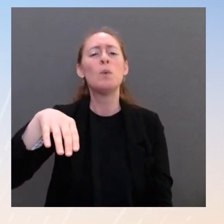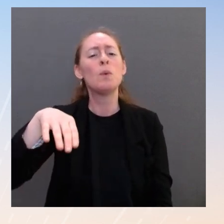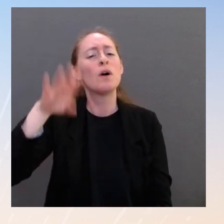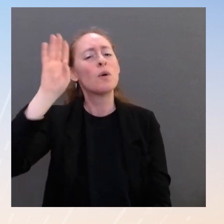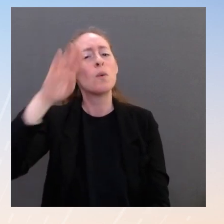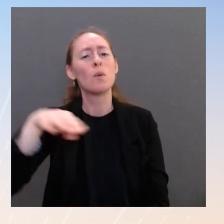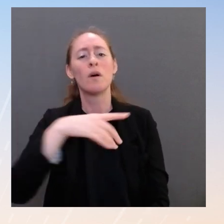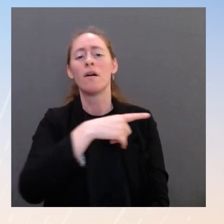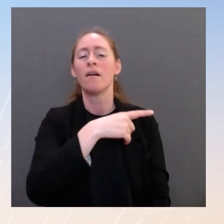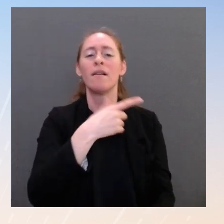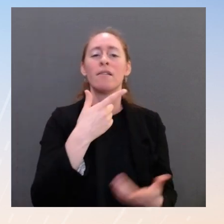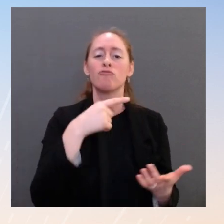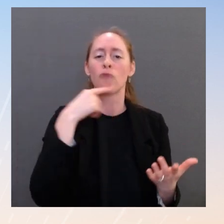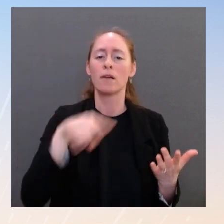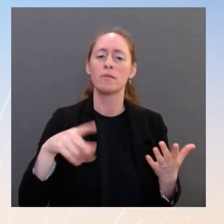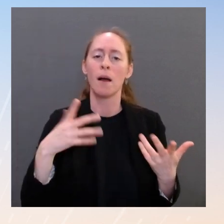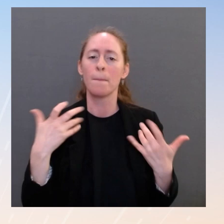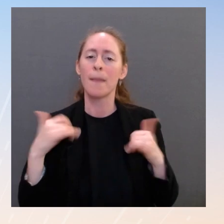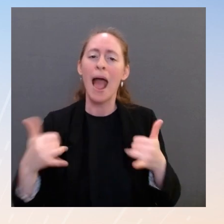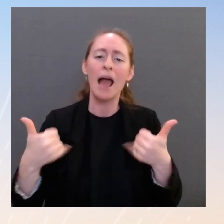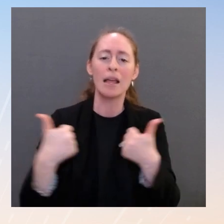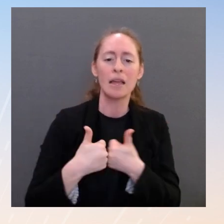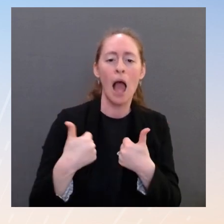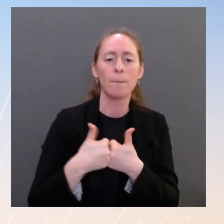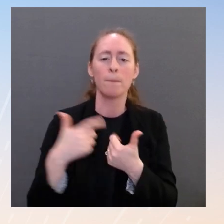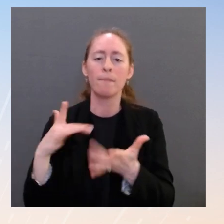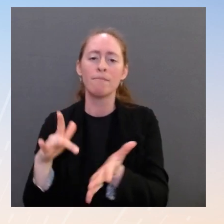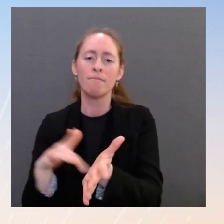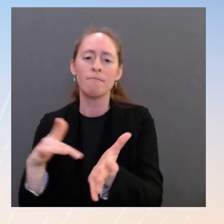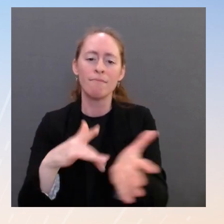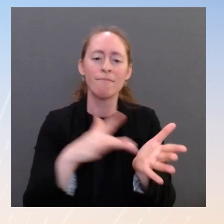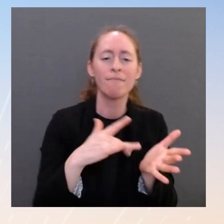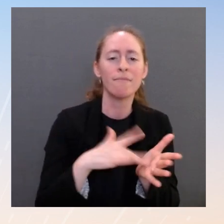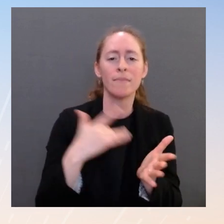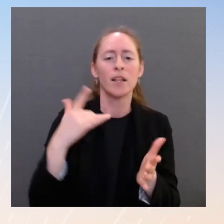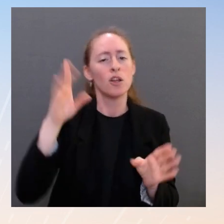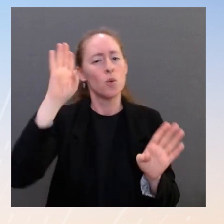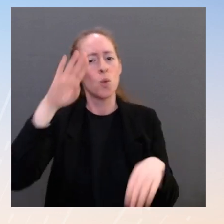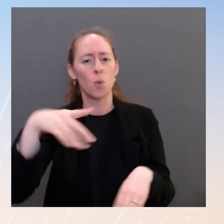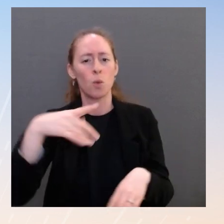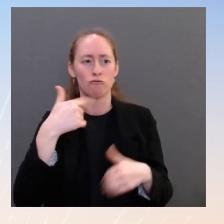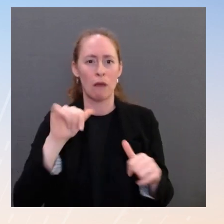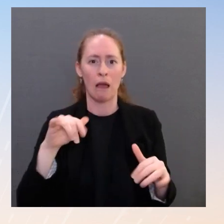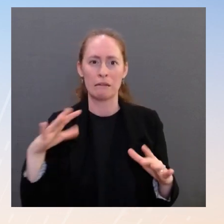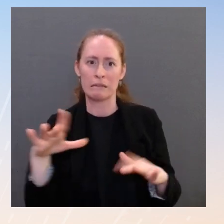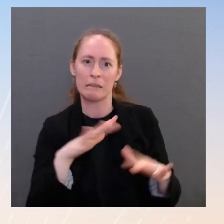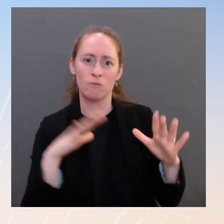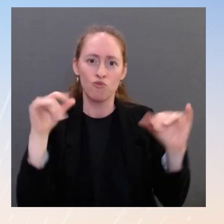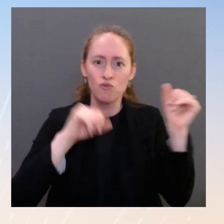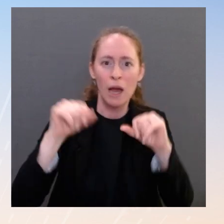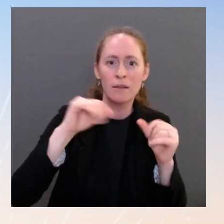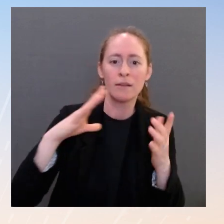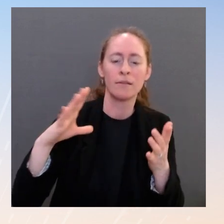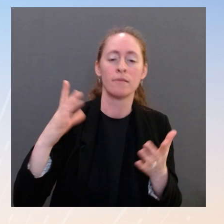So could they do it other places? That certainly is possible. That's one of the reasons why this taskforce was launched, at the President --